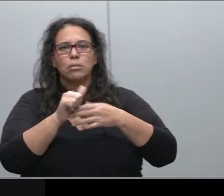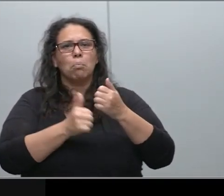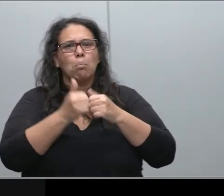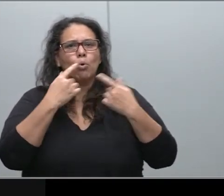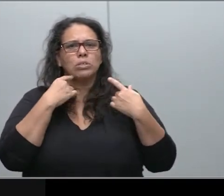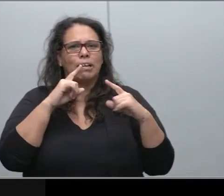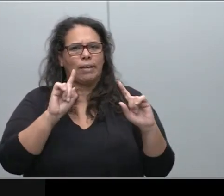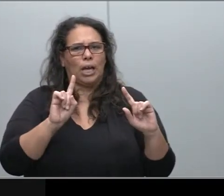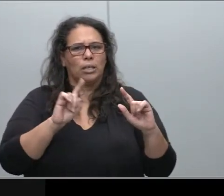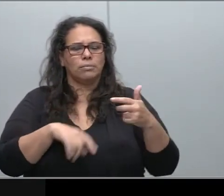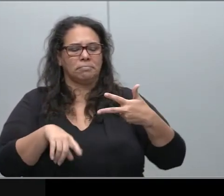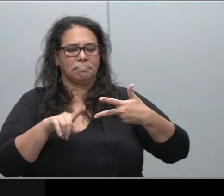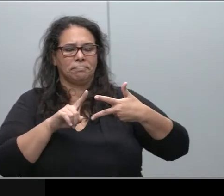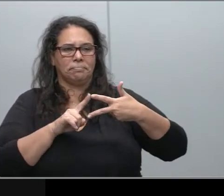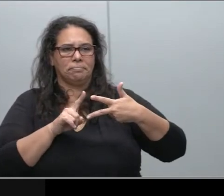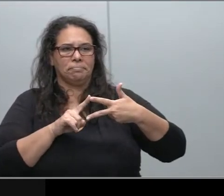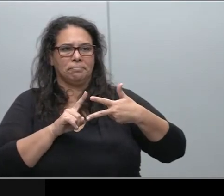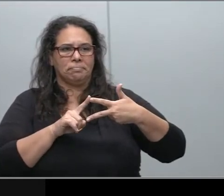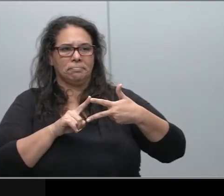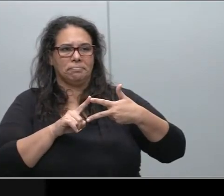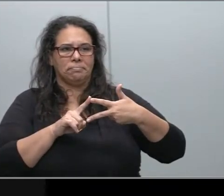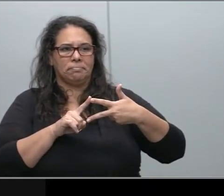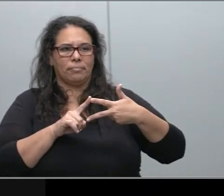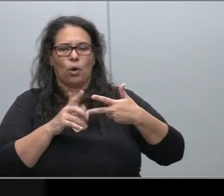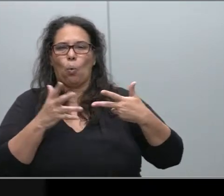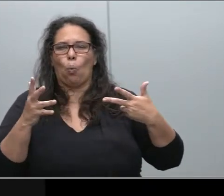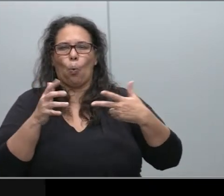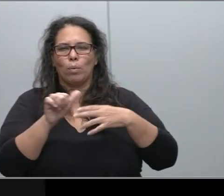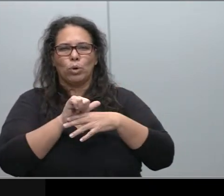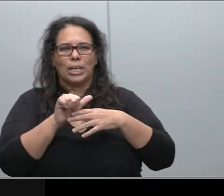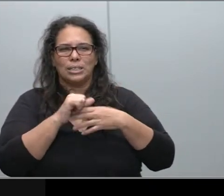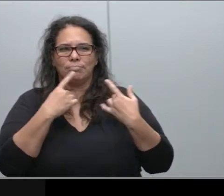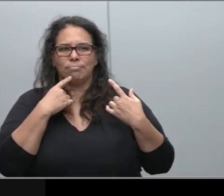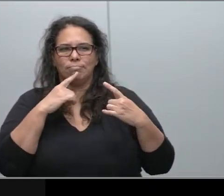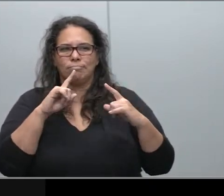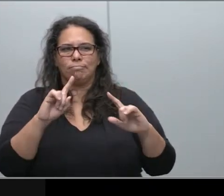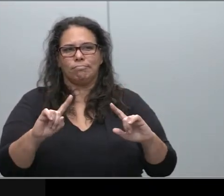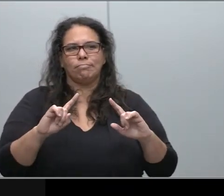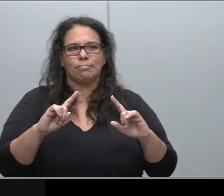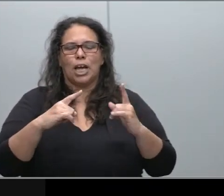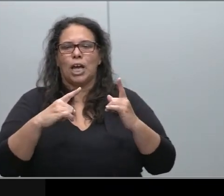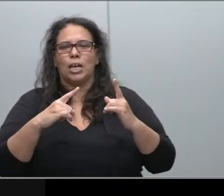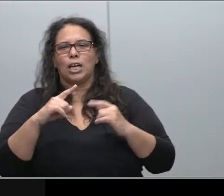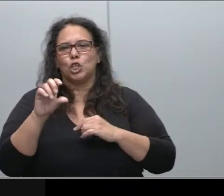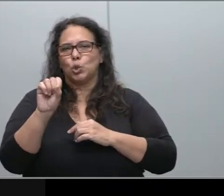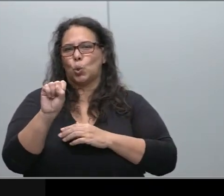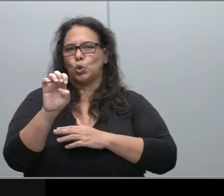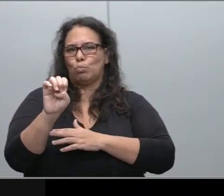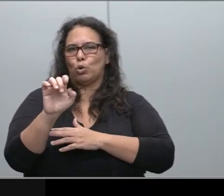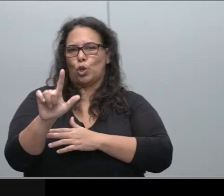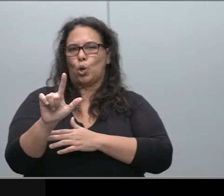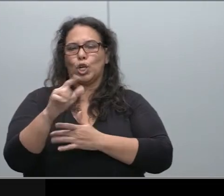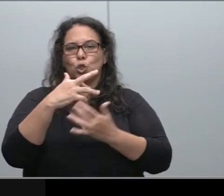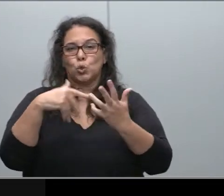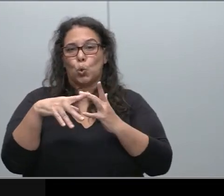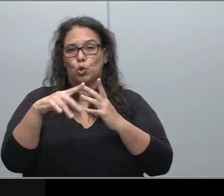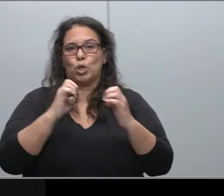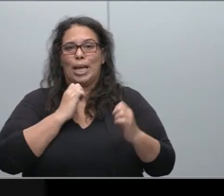And so the focus of these collaboratives is to make services accessible to students and families who are experiencing emotional